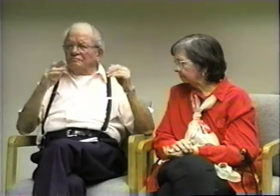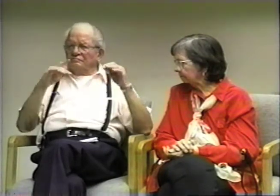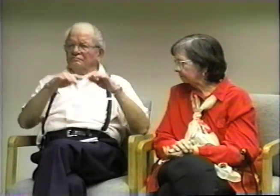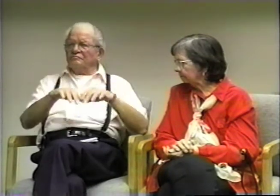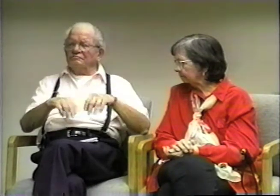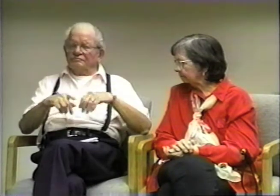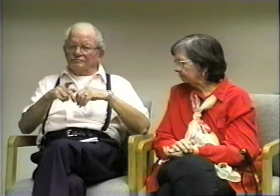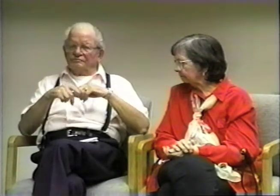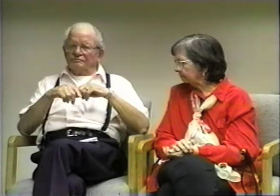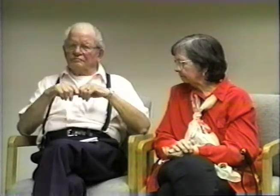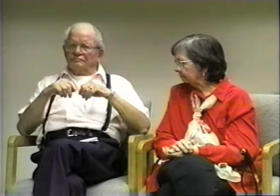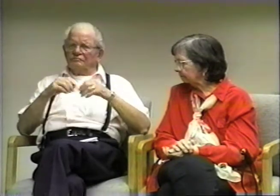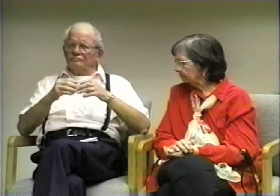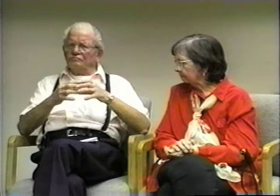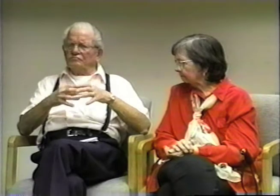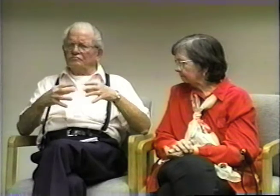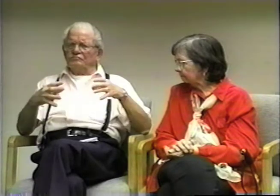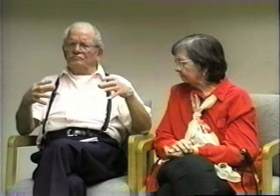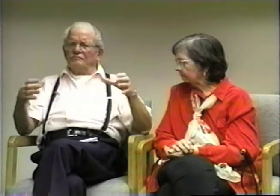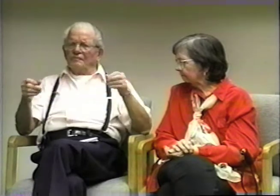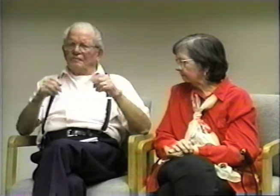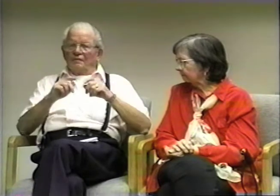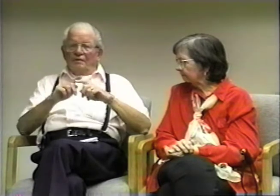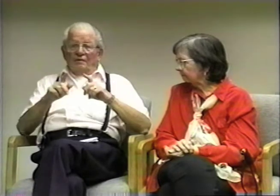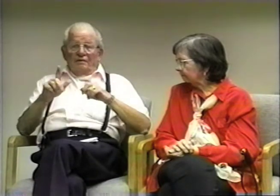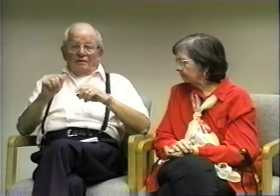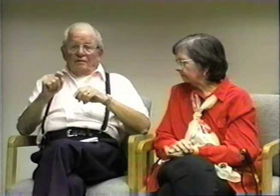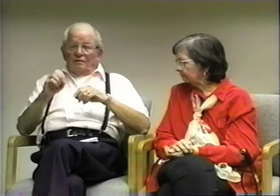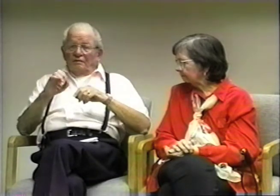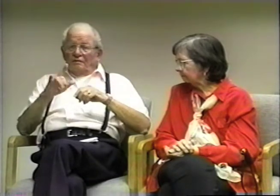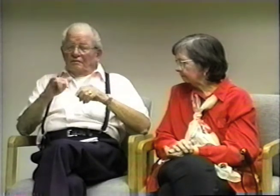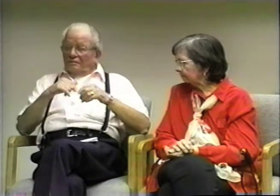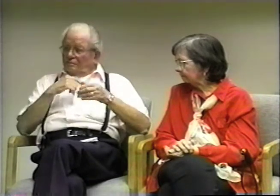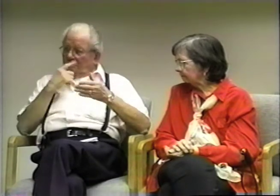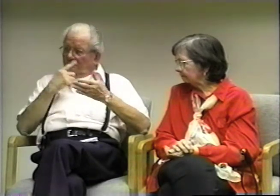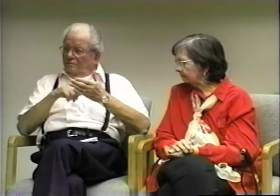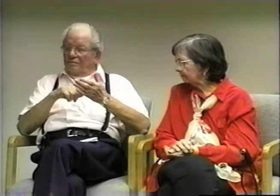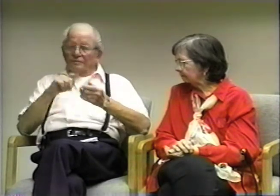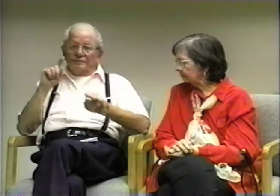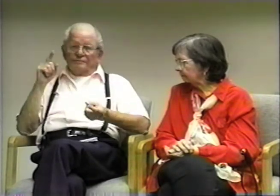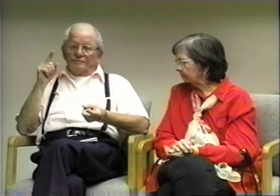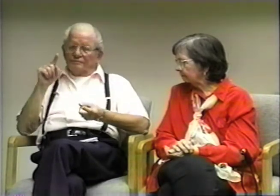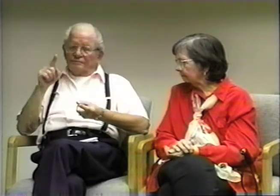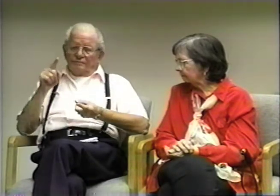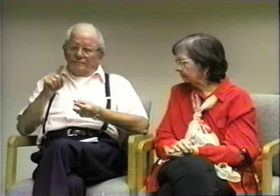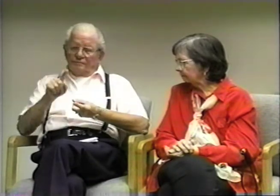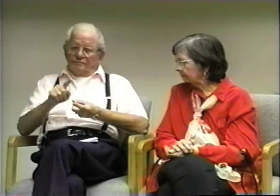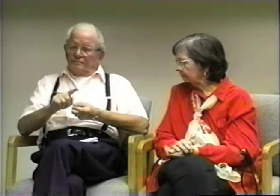northern Wisconsin and northern Minnesota, including the Iron Range.